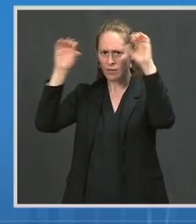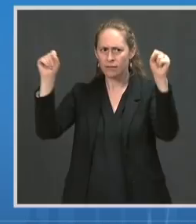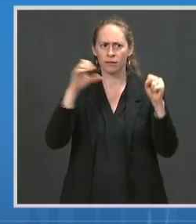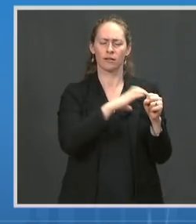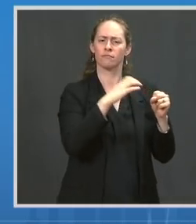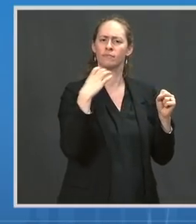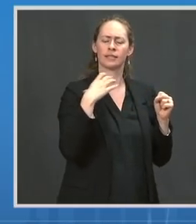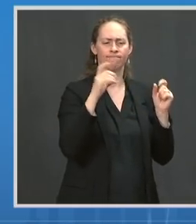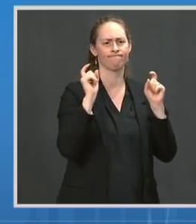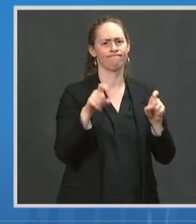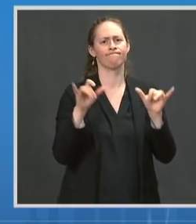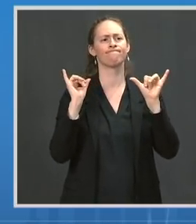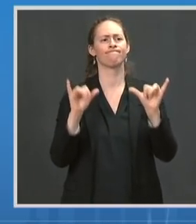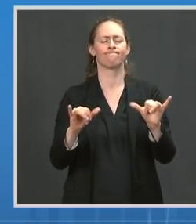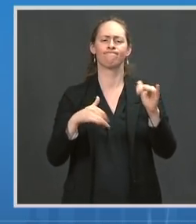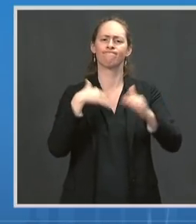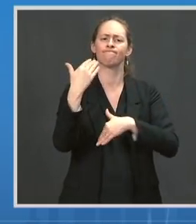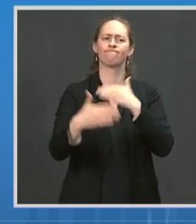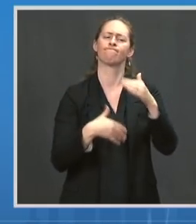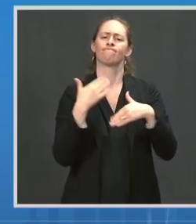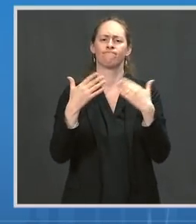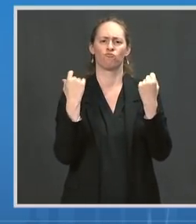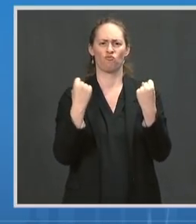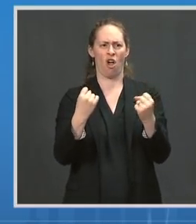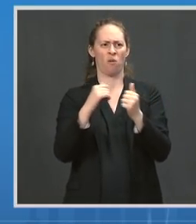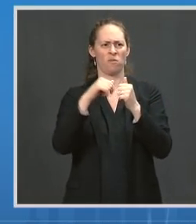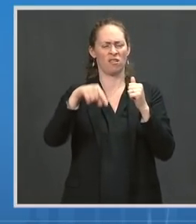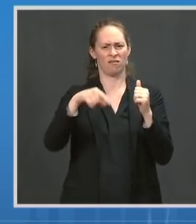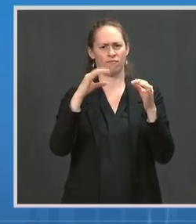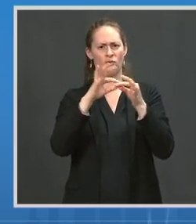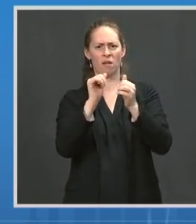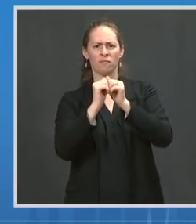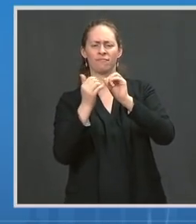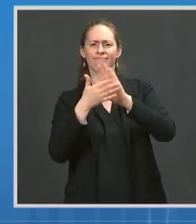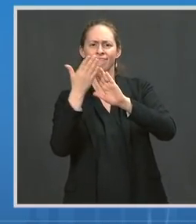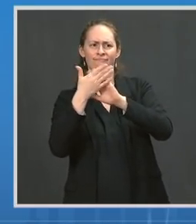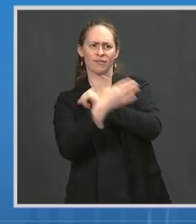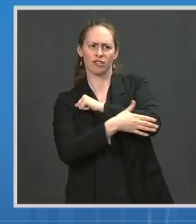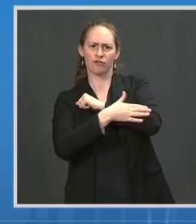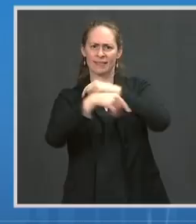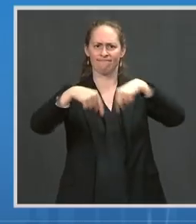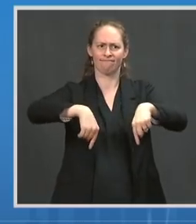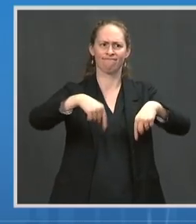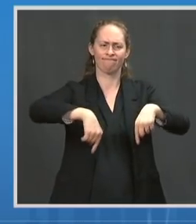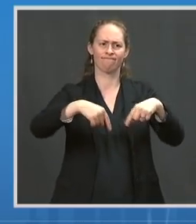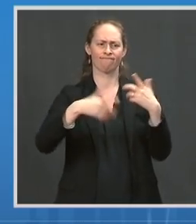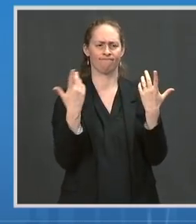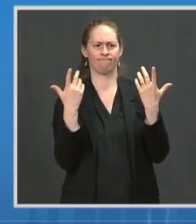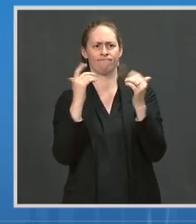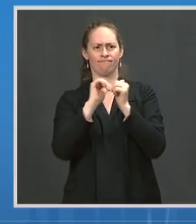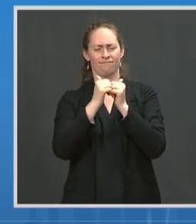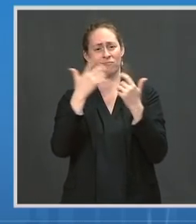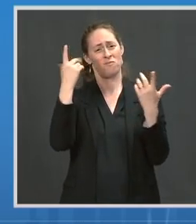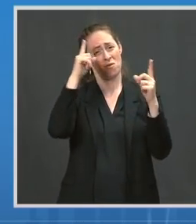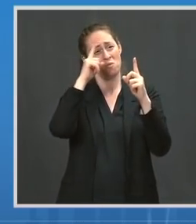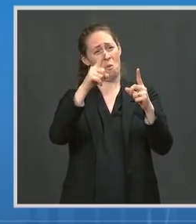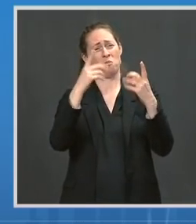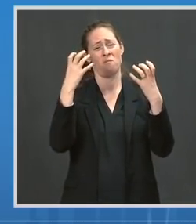and core public health infrastructure that presents challenges in the nation's ongoing effort to successfully tackle COVID-19.